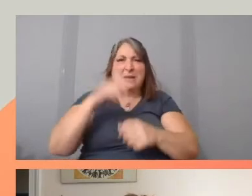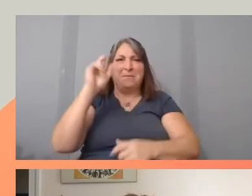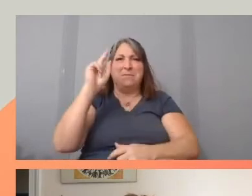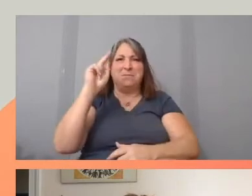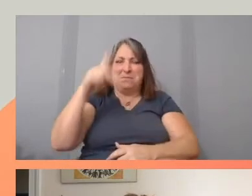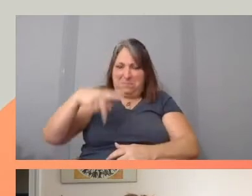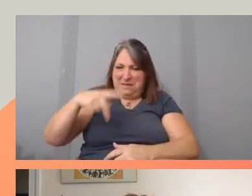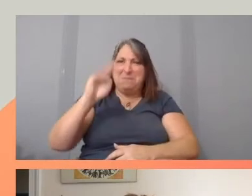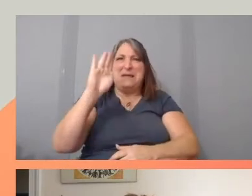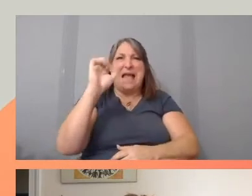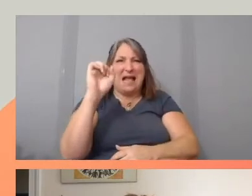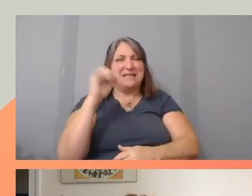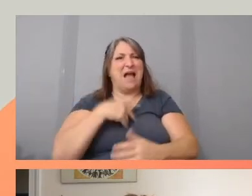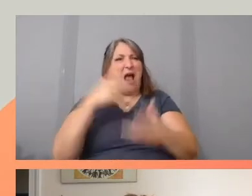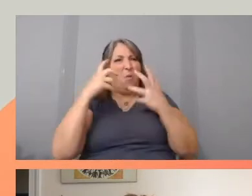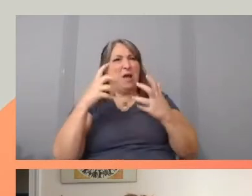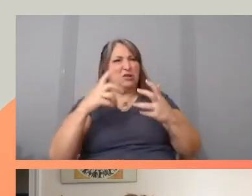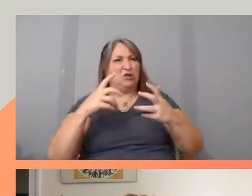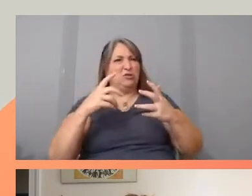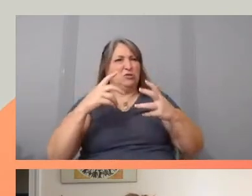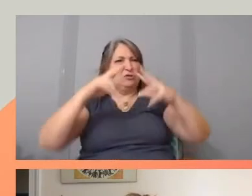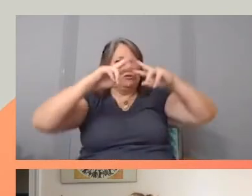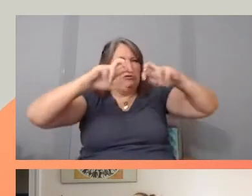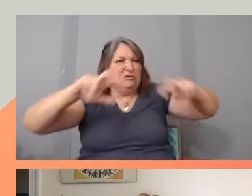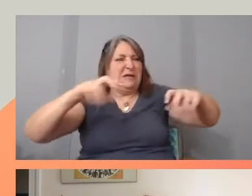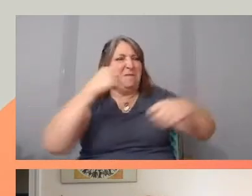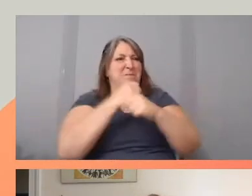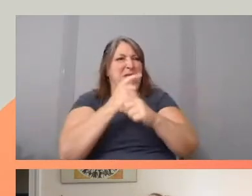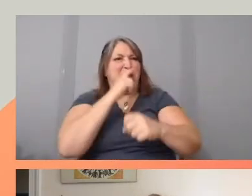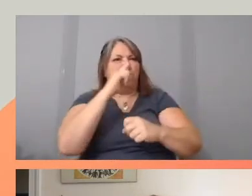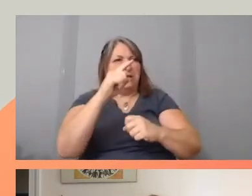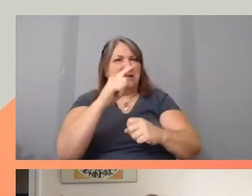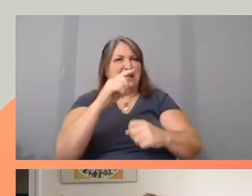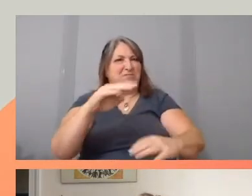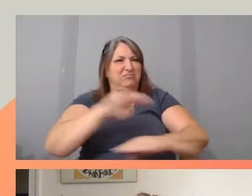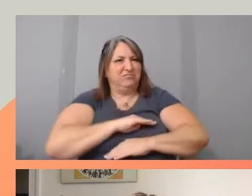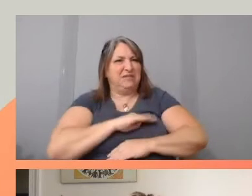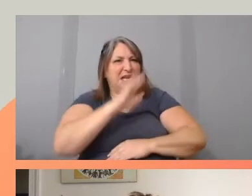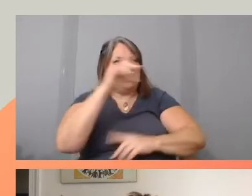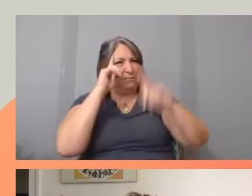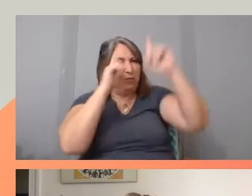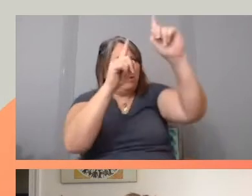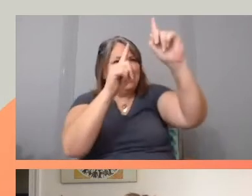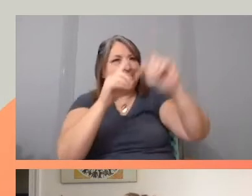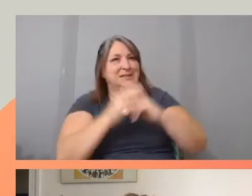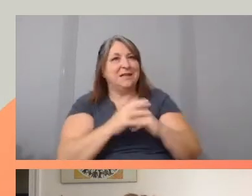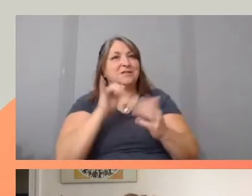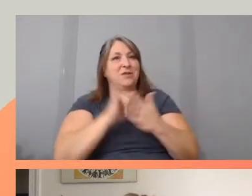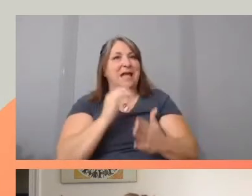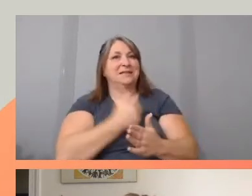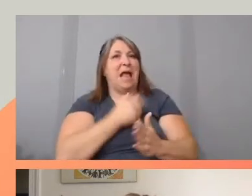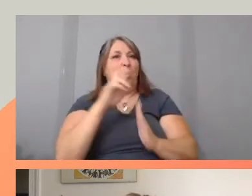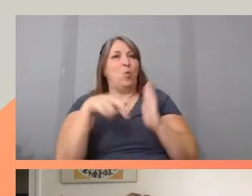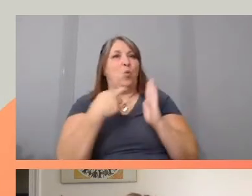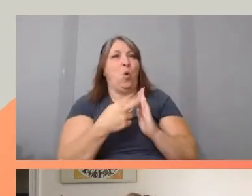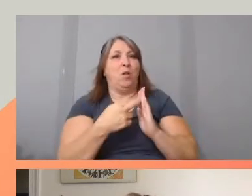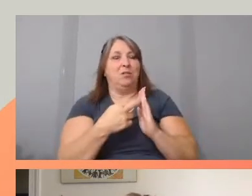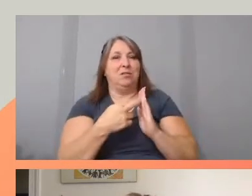and hold it to its highest purpose. So that's, to me like the role we play, and we can be great partners.